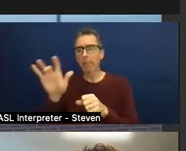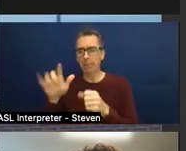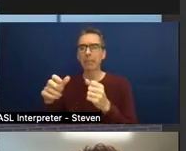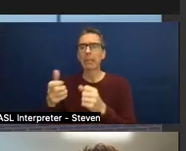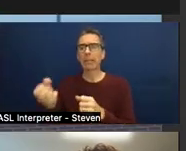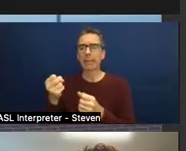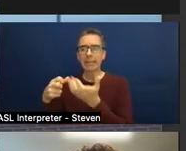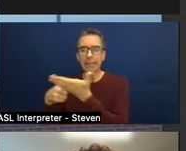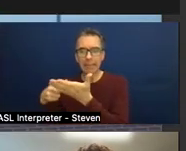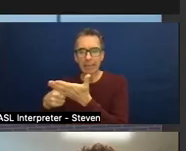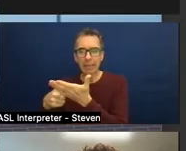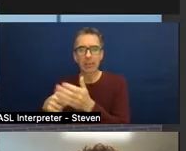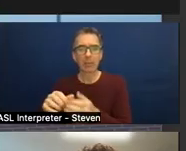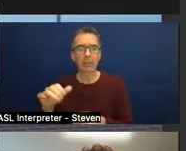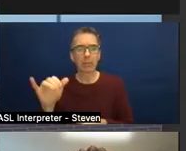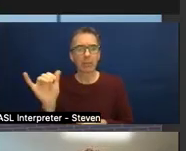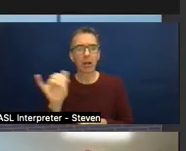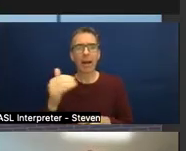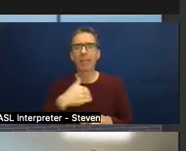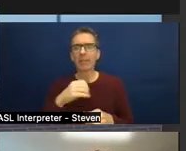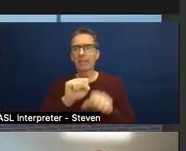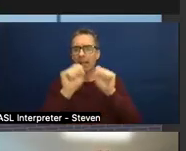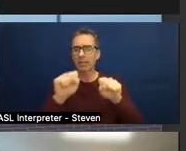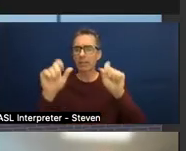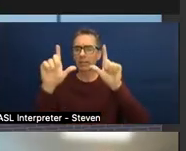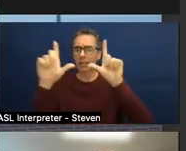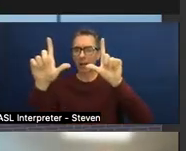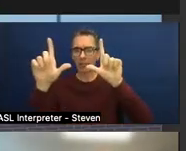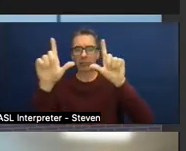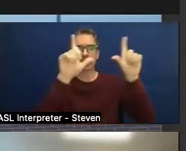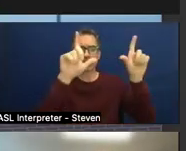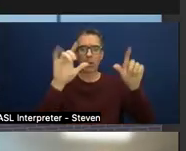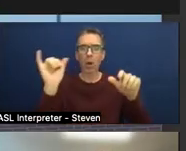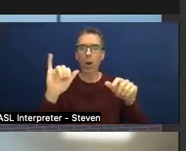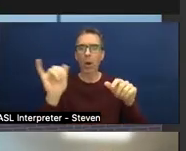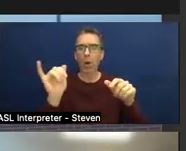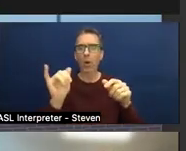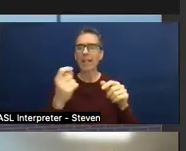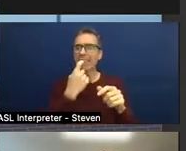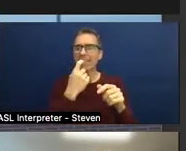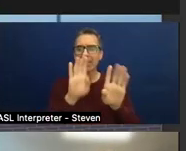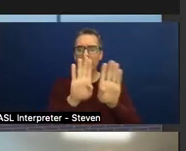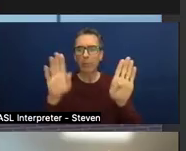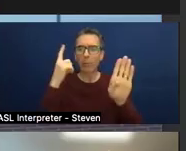and the station signage. The wind screens that we've discussed before. So as a reminder,